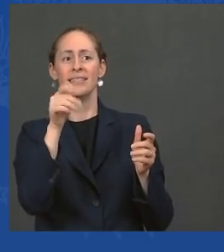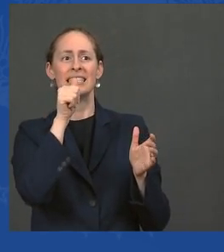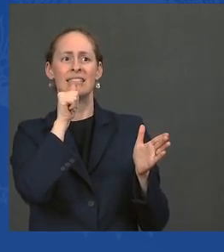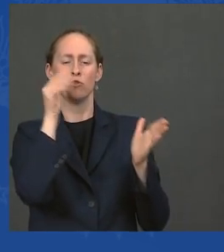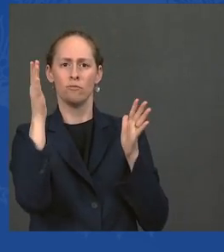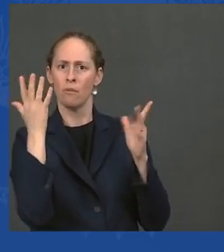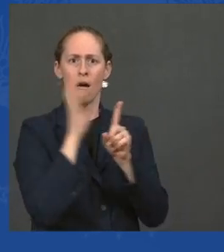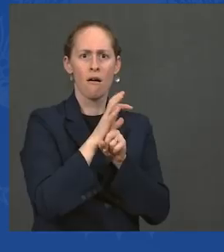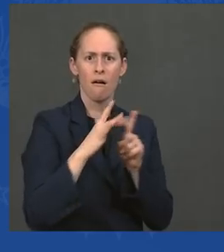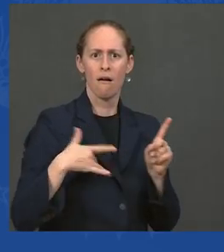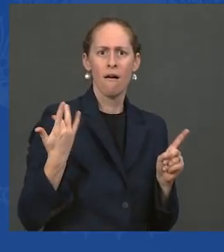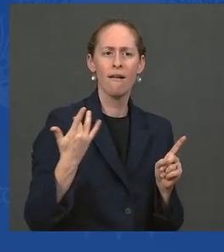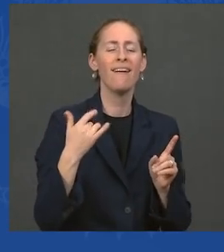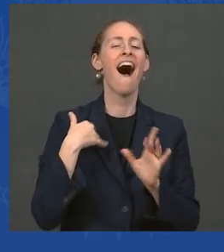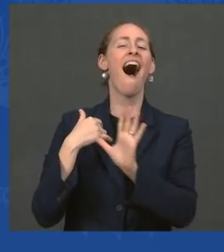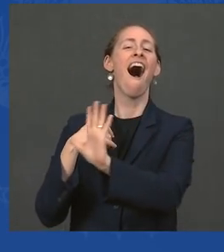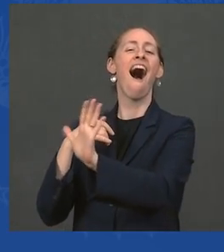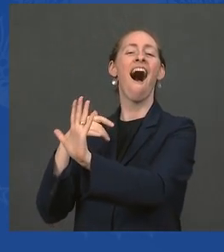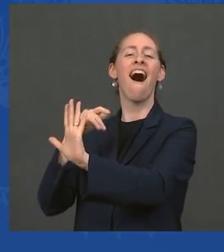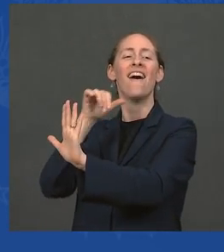And he said, "I just read -- big deal.